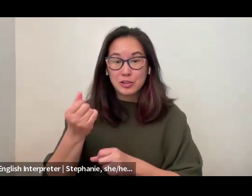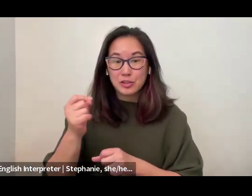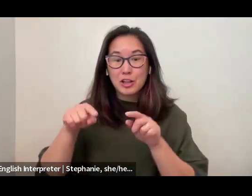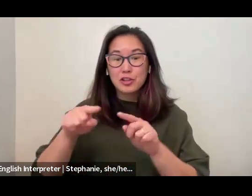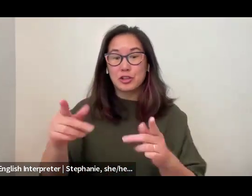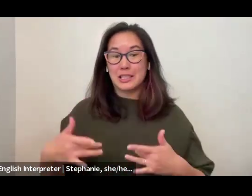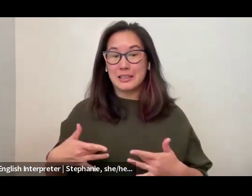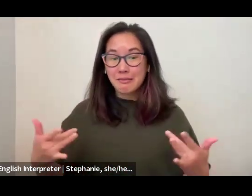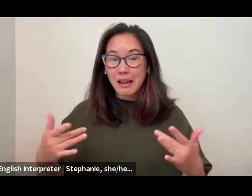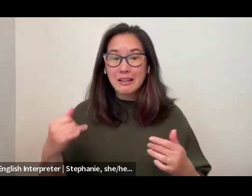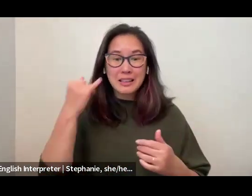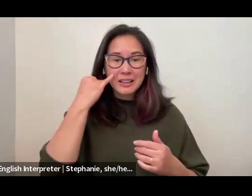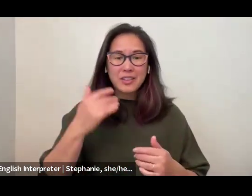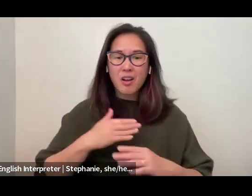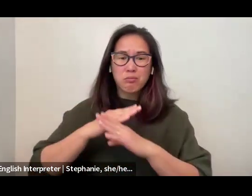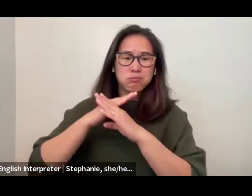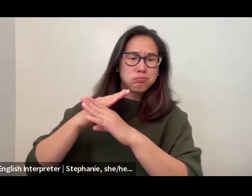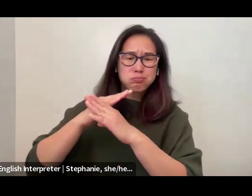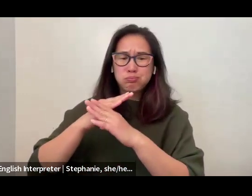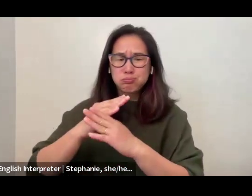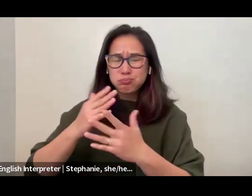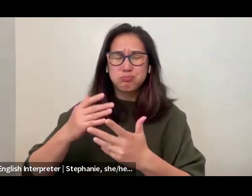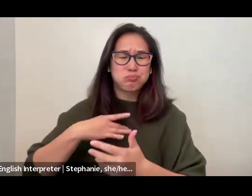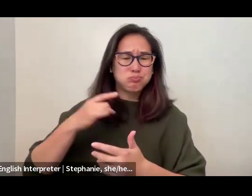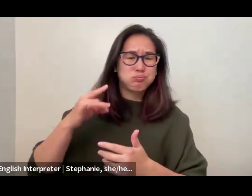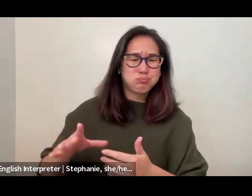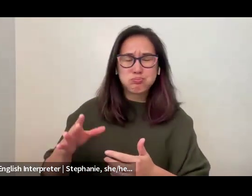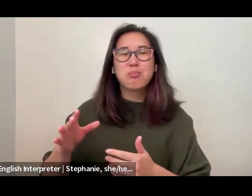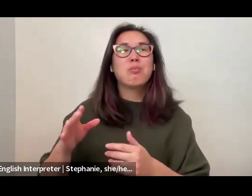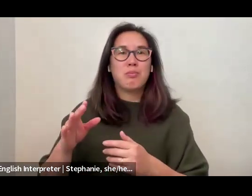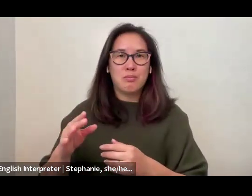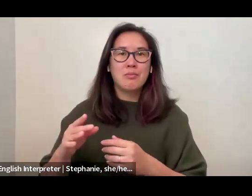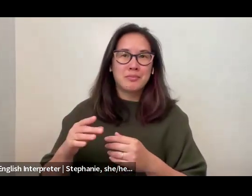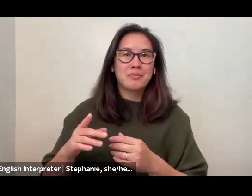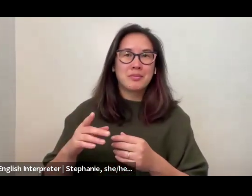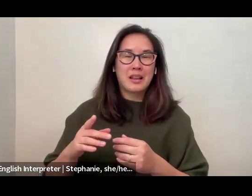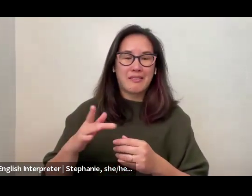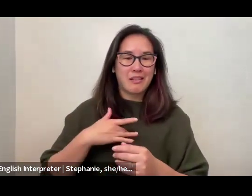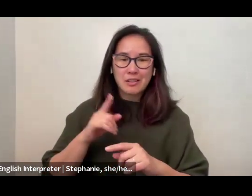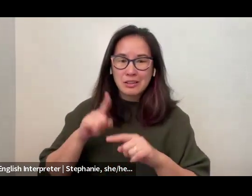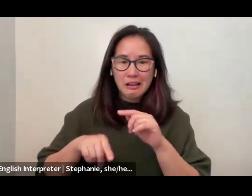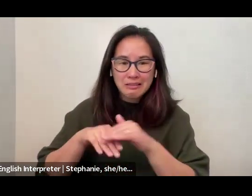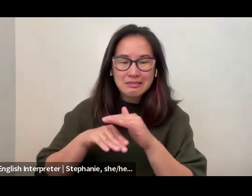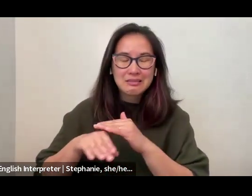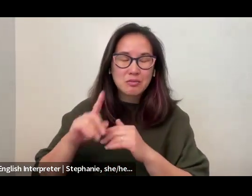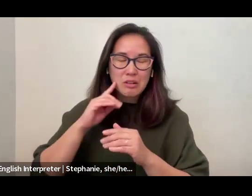If this poses a hurdle for you, you can go to video settings, select accessibility,